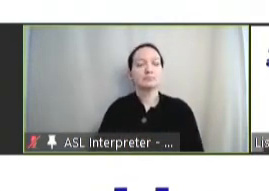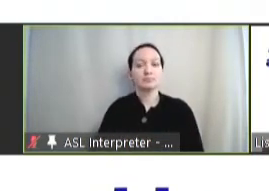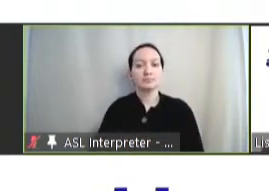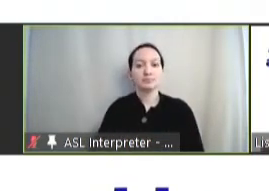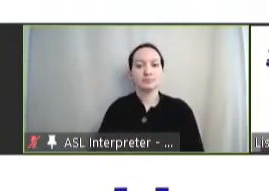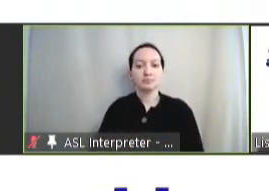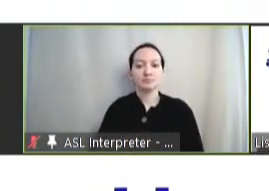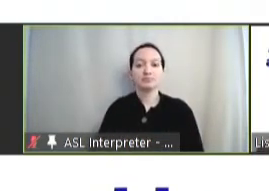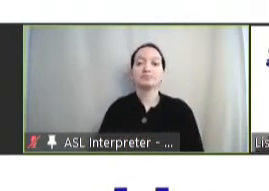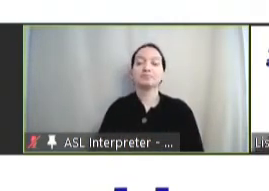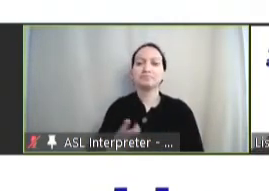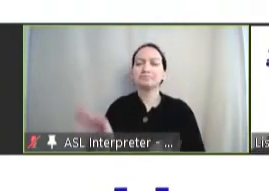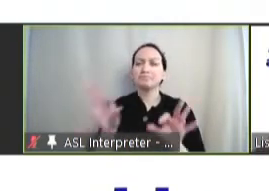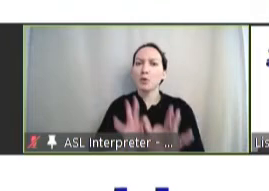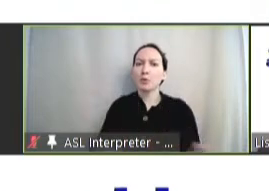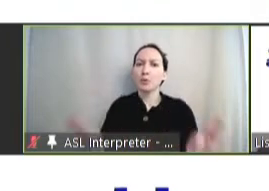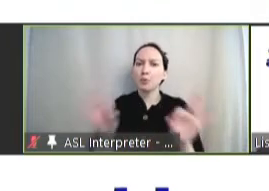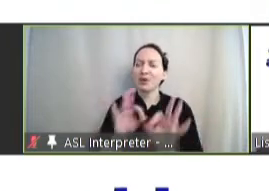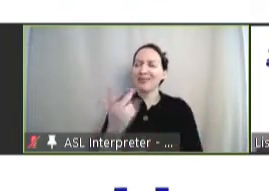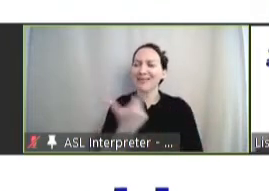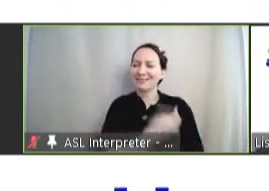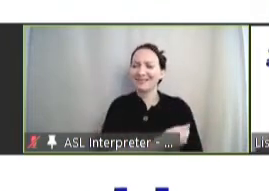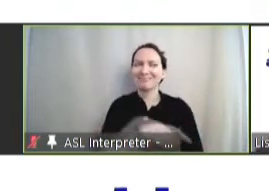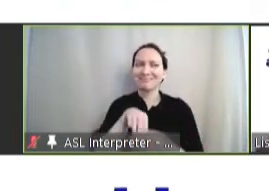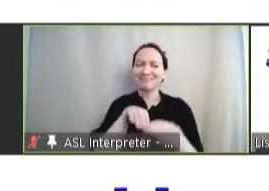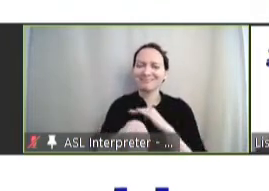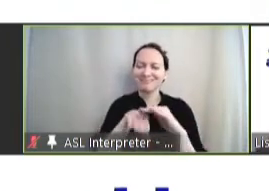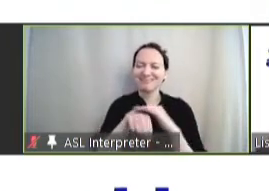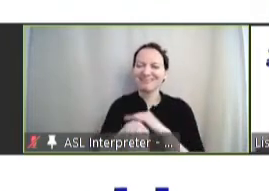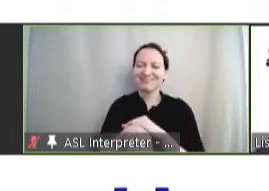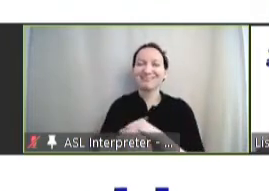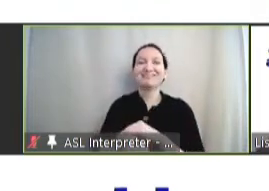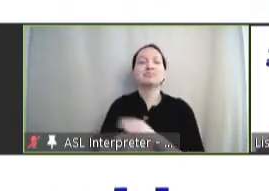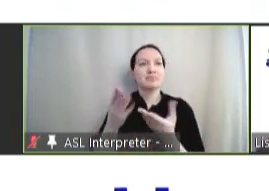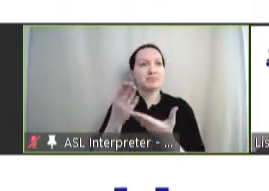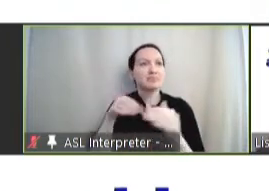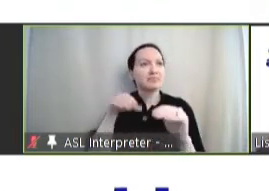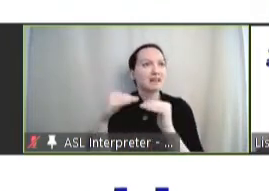So, it's critical that vaccine access be accessible and free of barriers, and